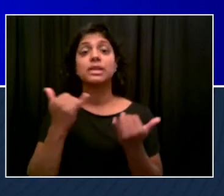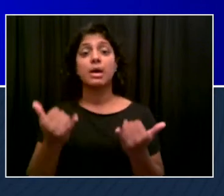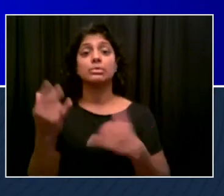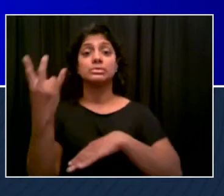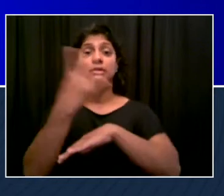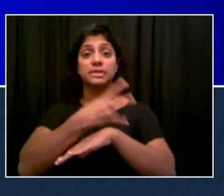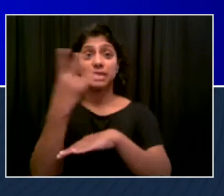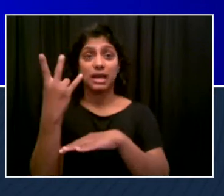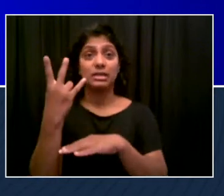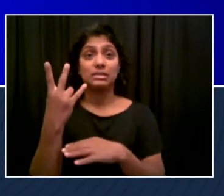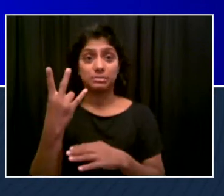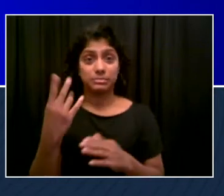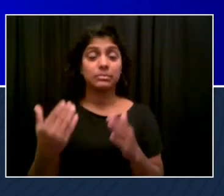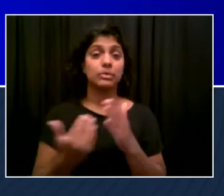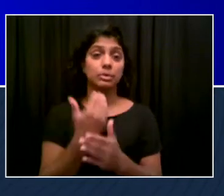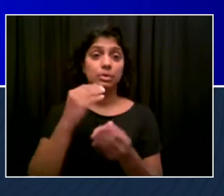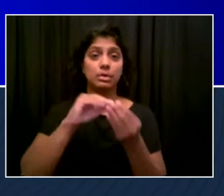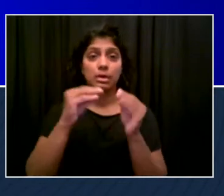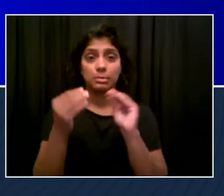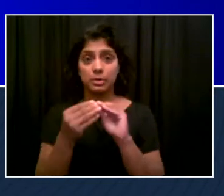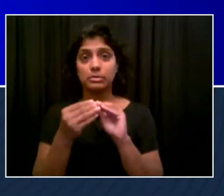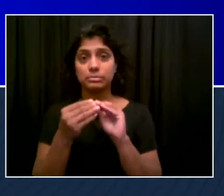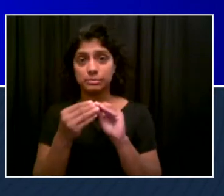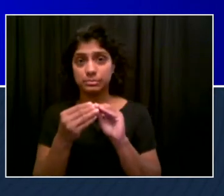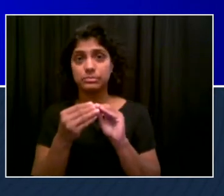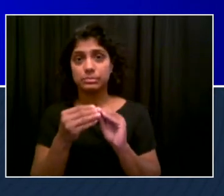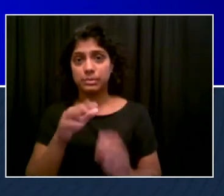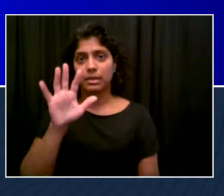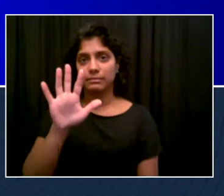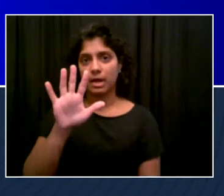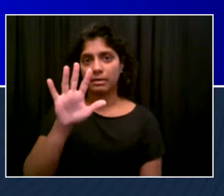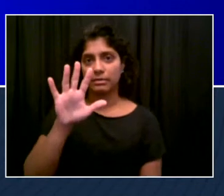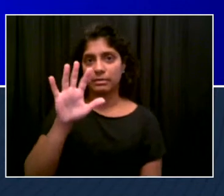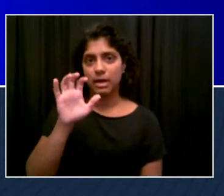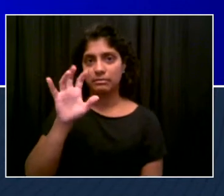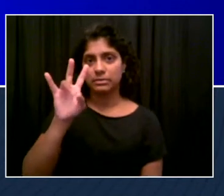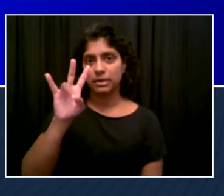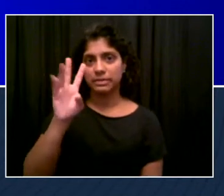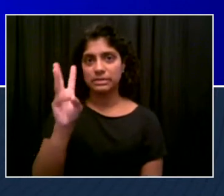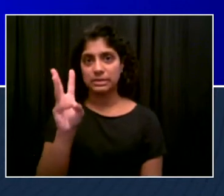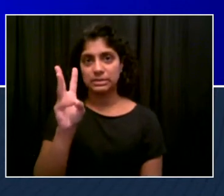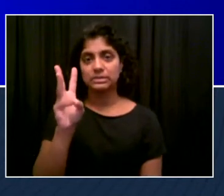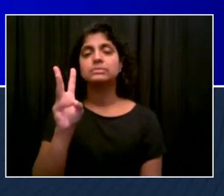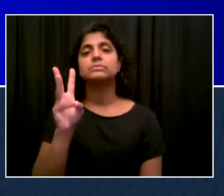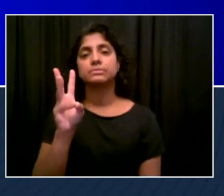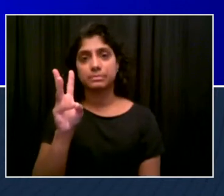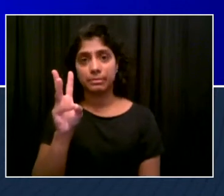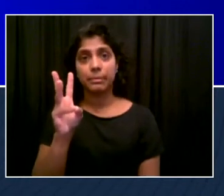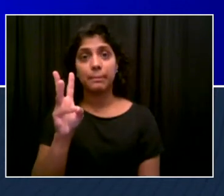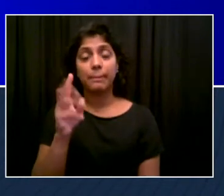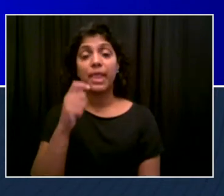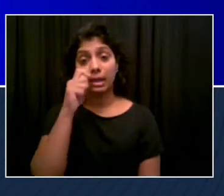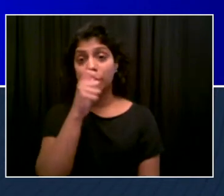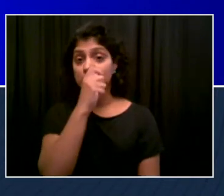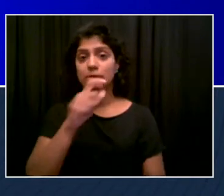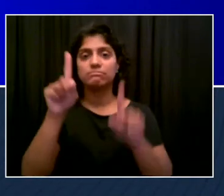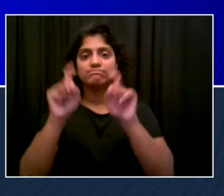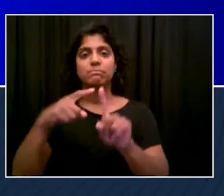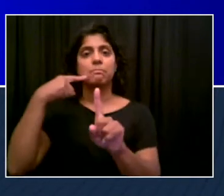LOW BUT WE ARE WATCHING THAT VERY CAREFULLY.